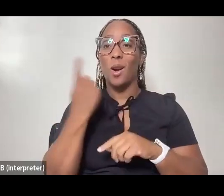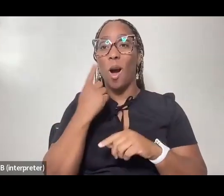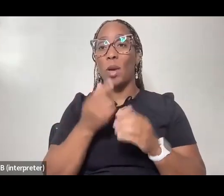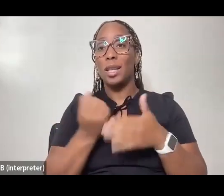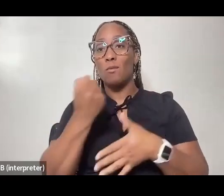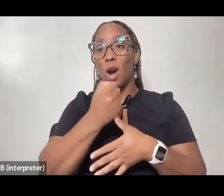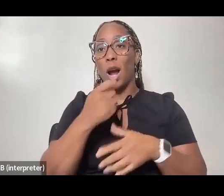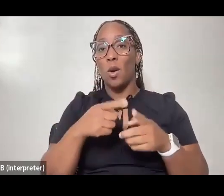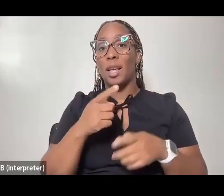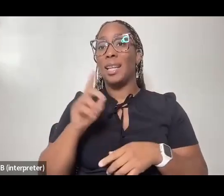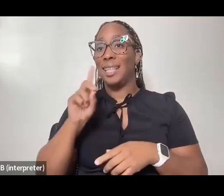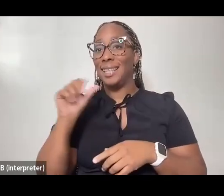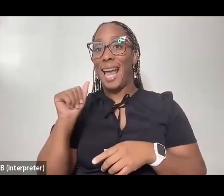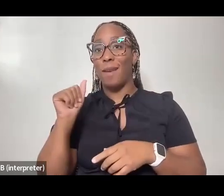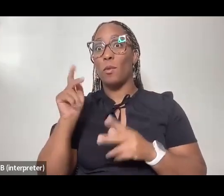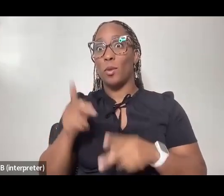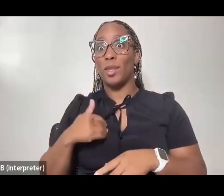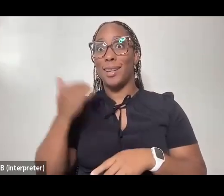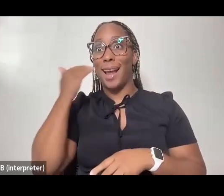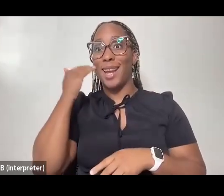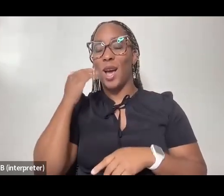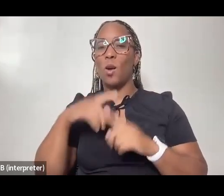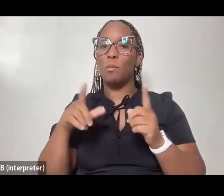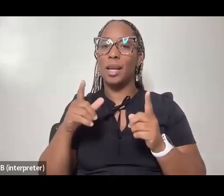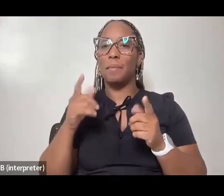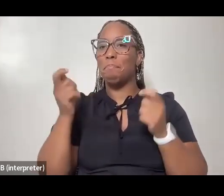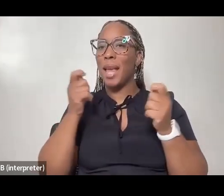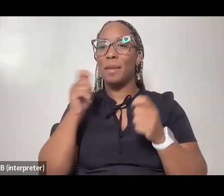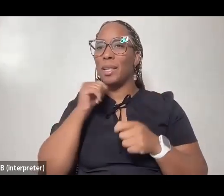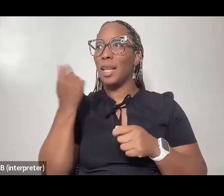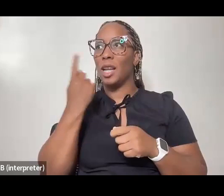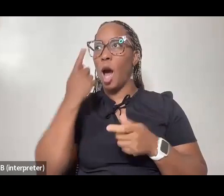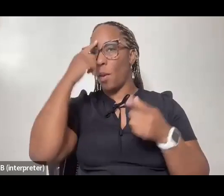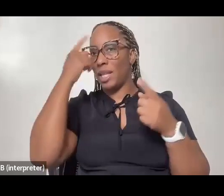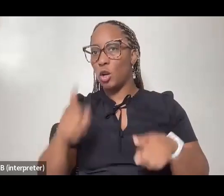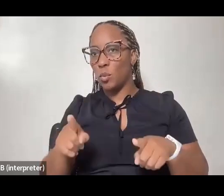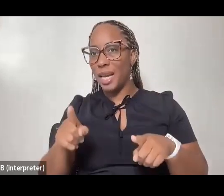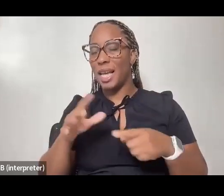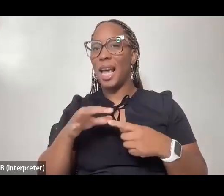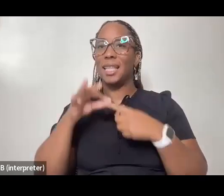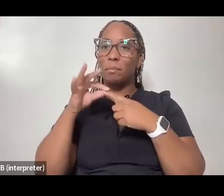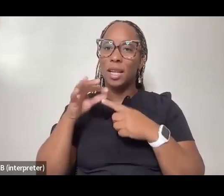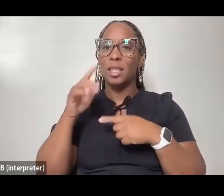person. But management does not always agree, especially in these signs that the stance when money is